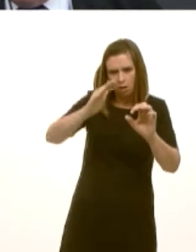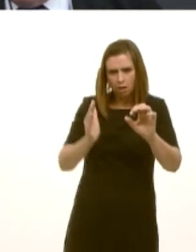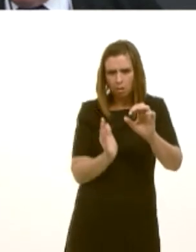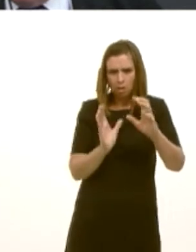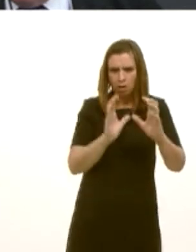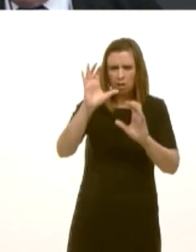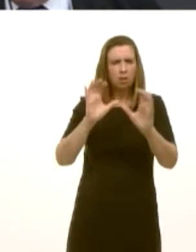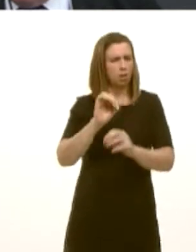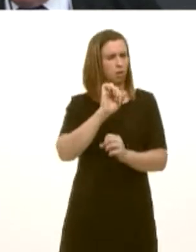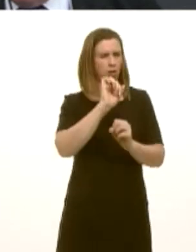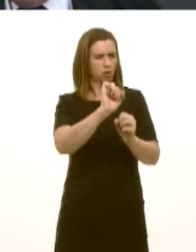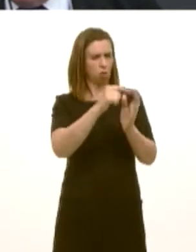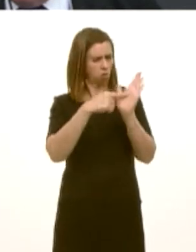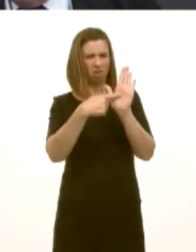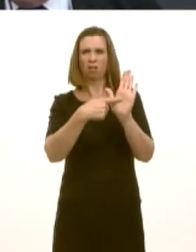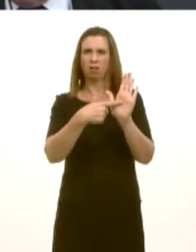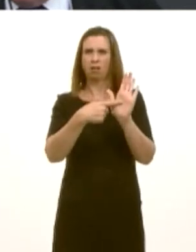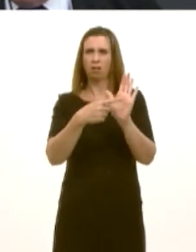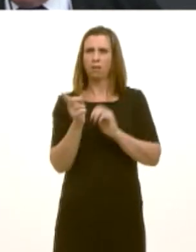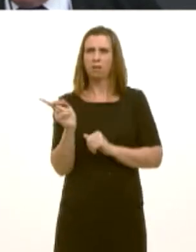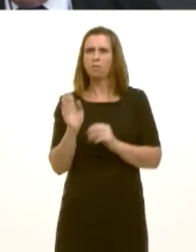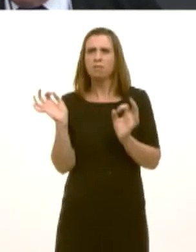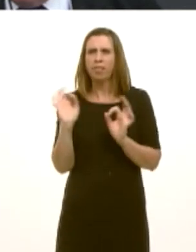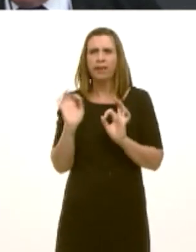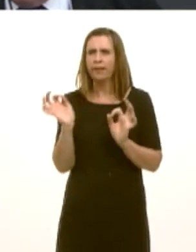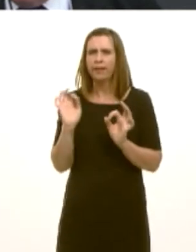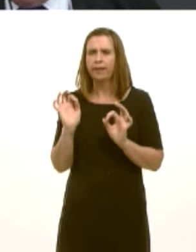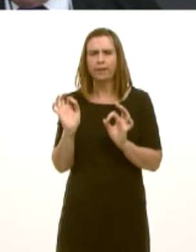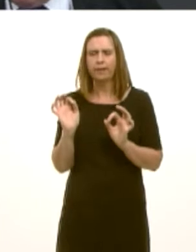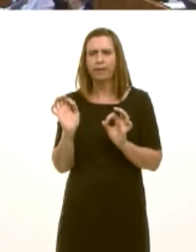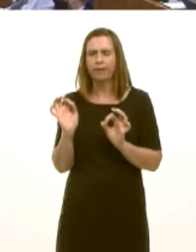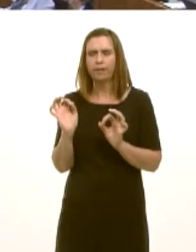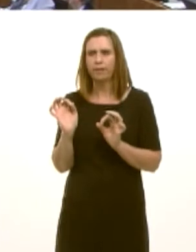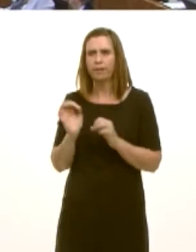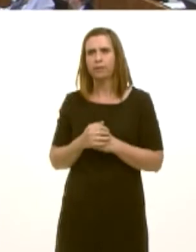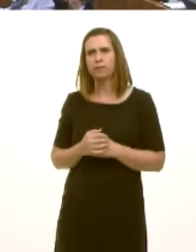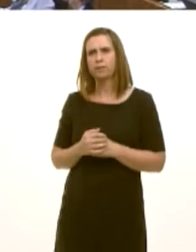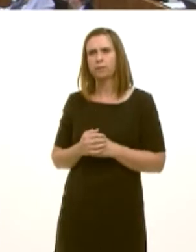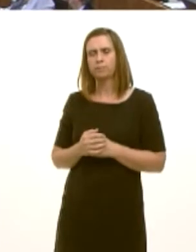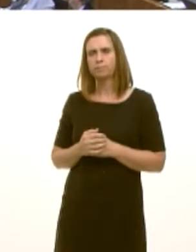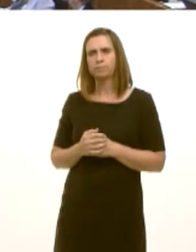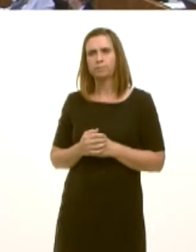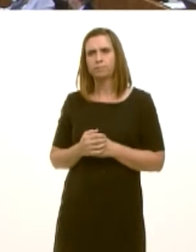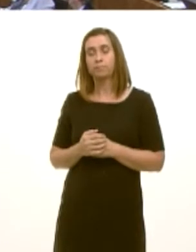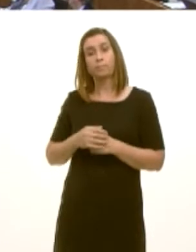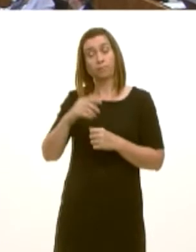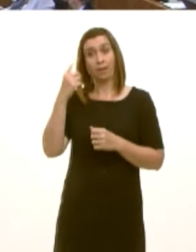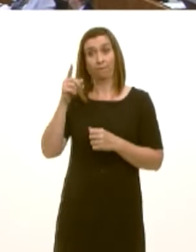Will you take this opportunity to tell us whatís happening to that regional level if this particular map is adopted?